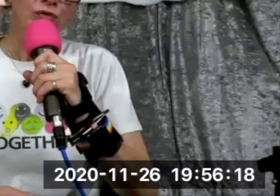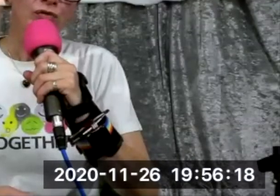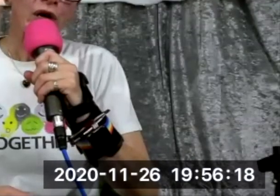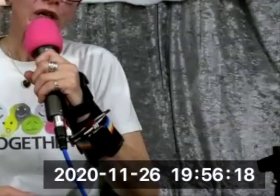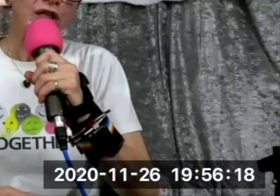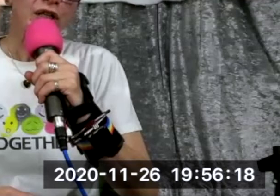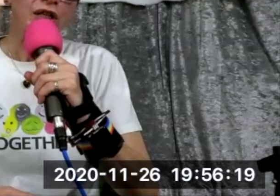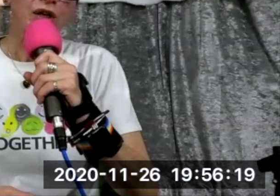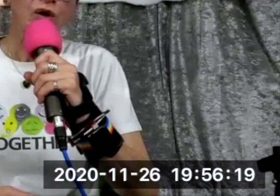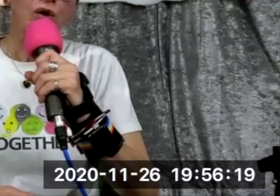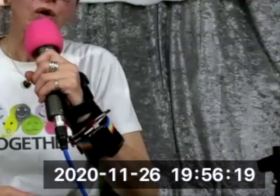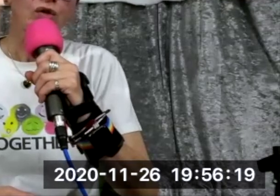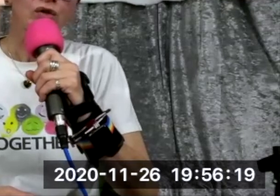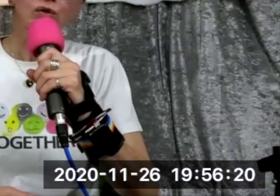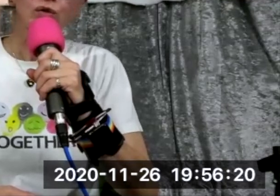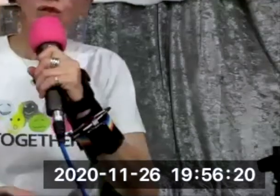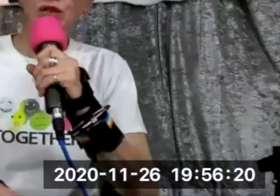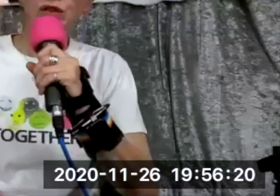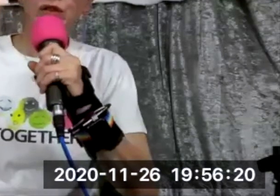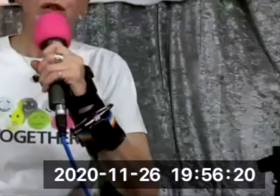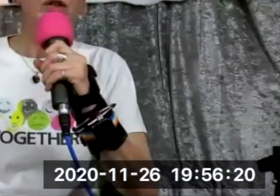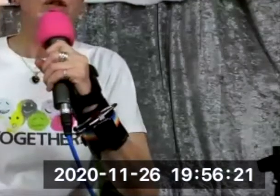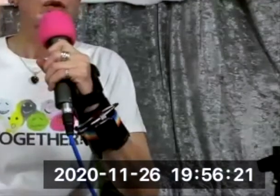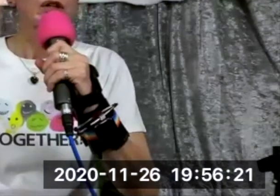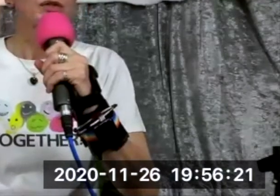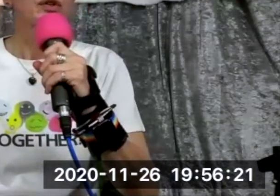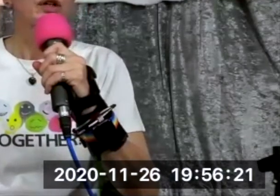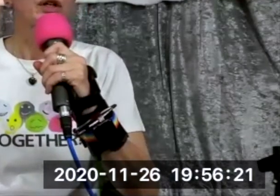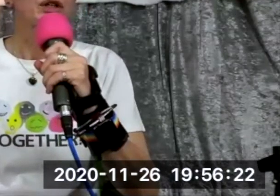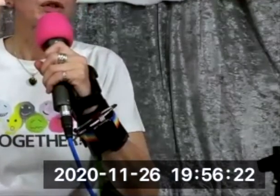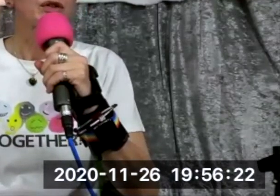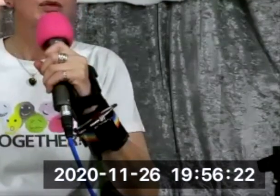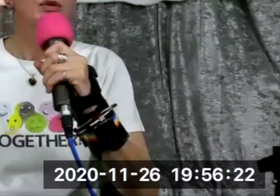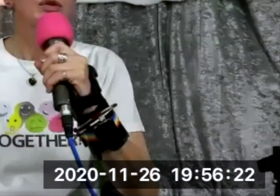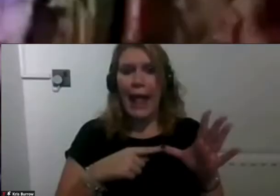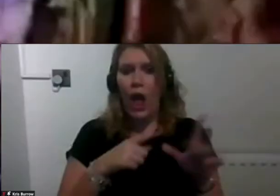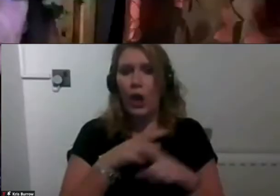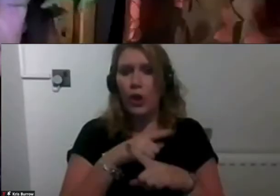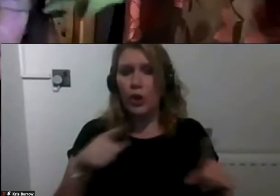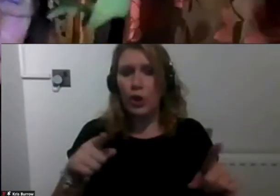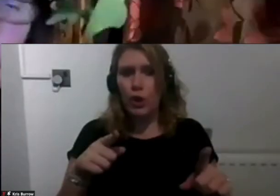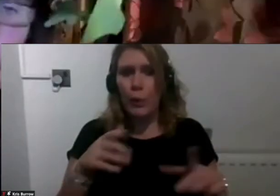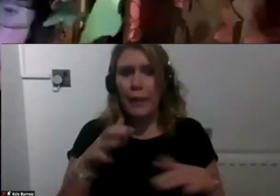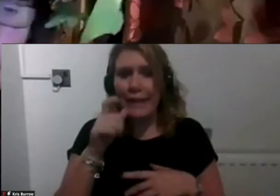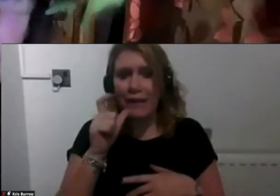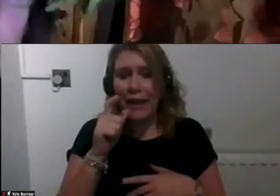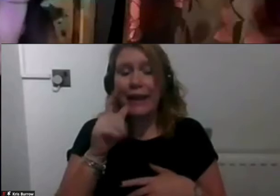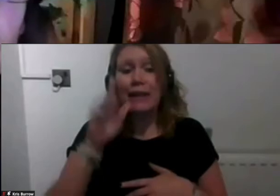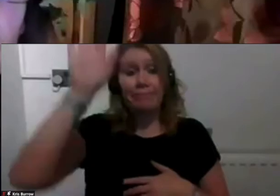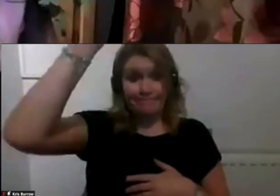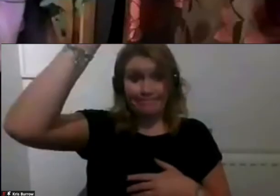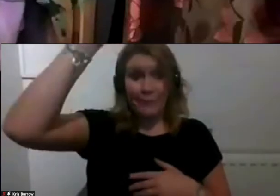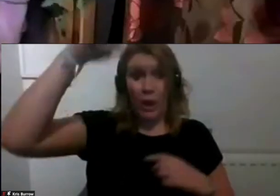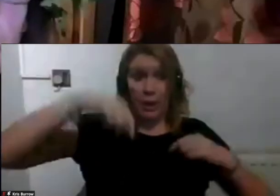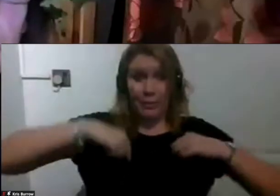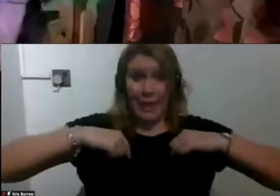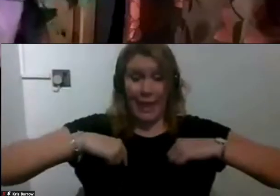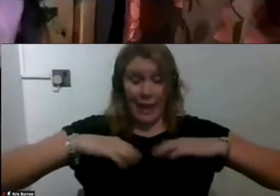you still in the café, this is because - Yes I am and am raring to go.